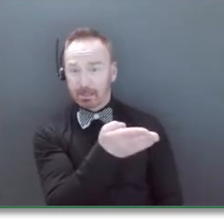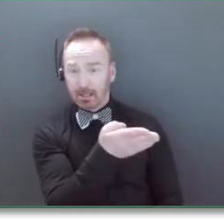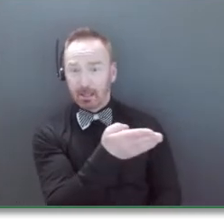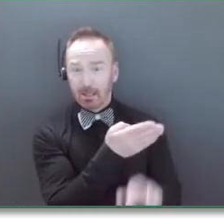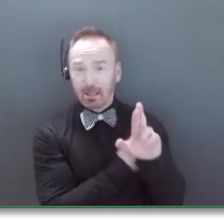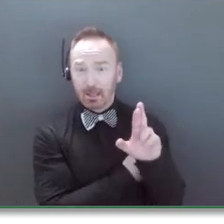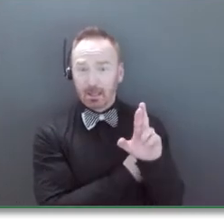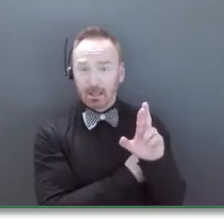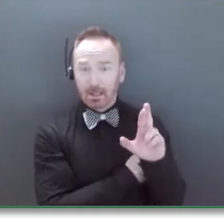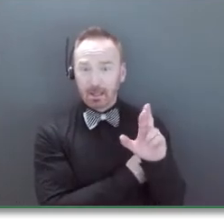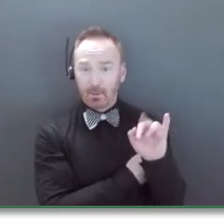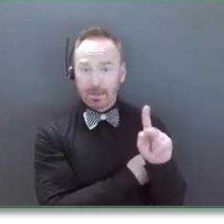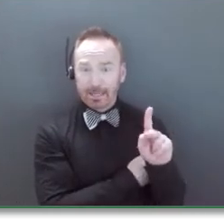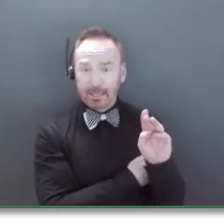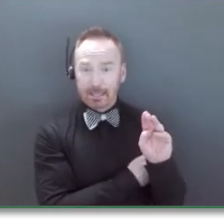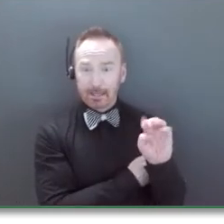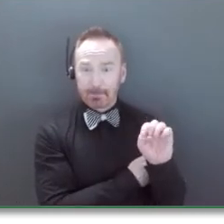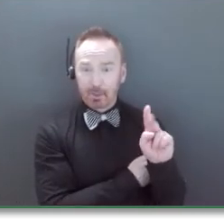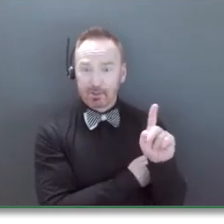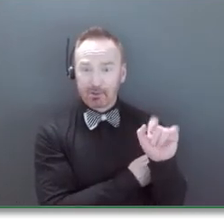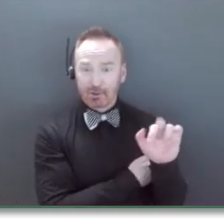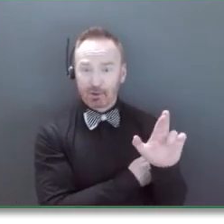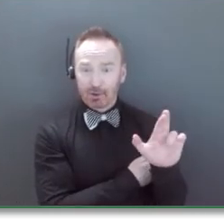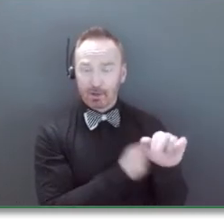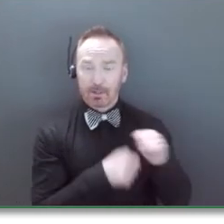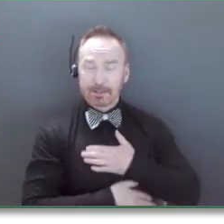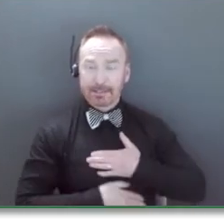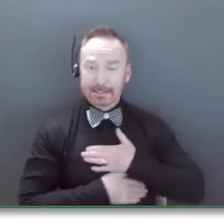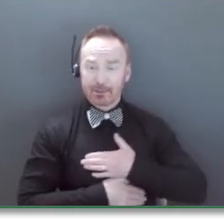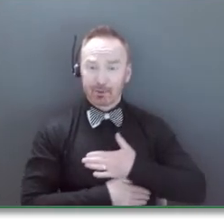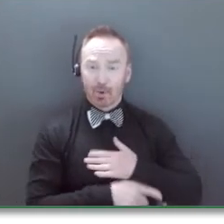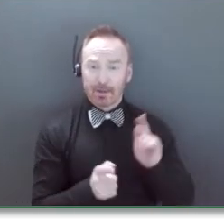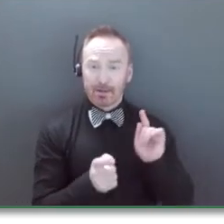adaptive hike. He came to Vancouver to do a